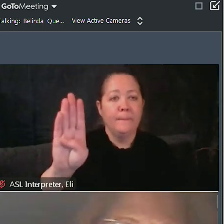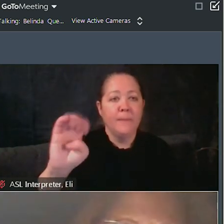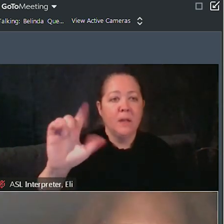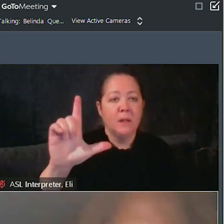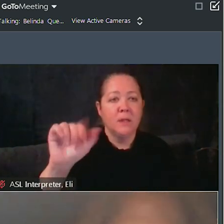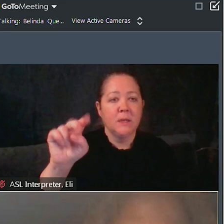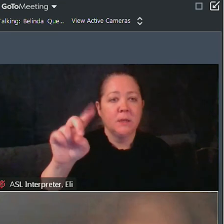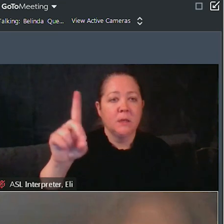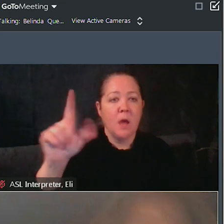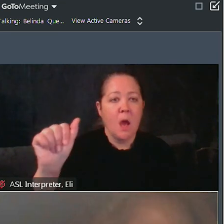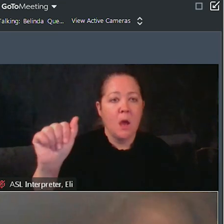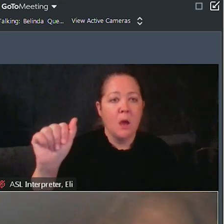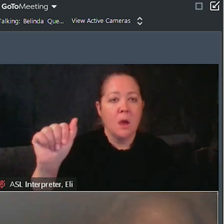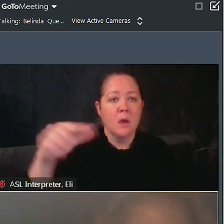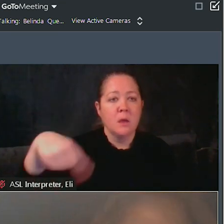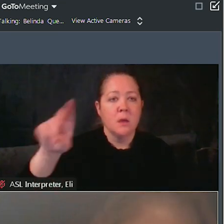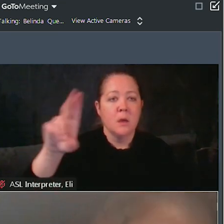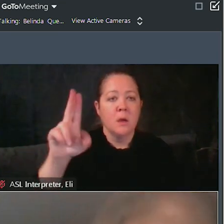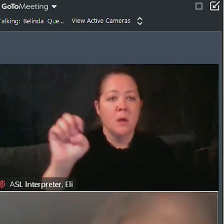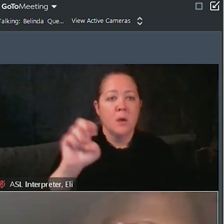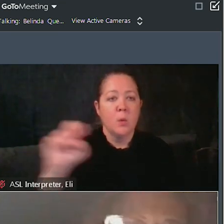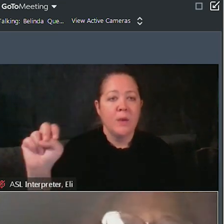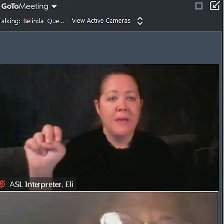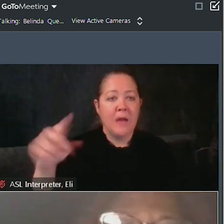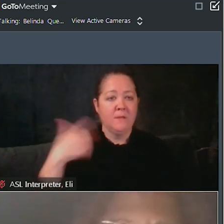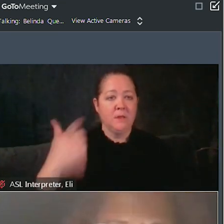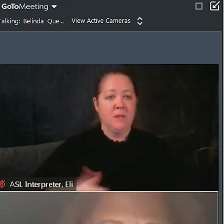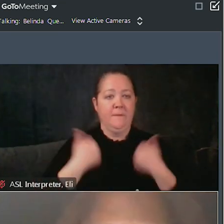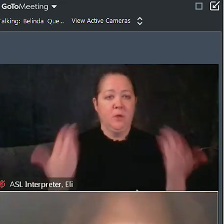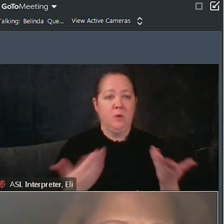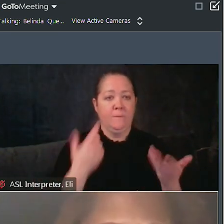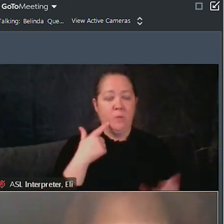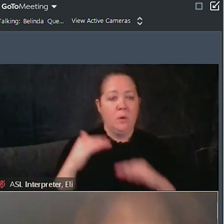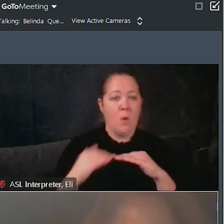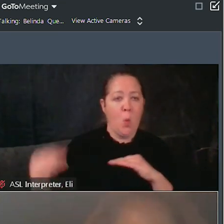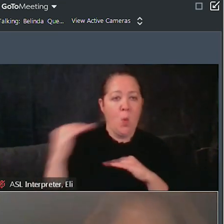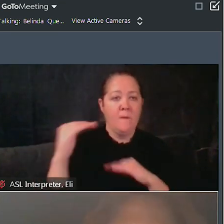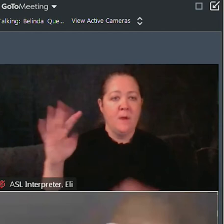community and I've actually lived here for over 40 years as stated by the previous speaker,